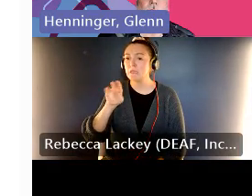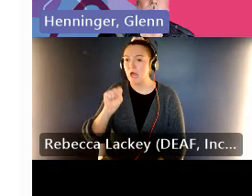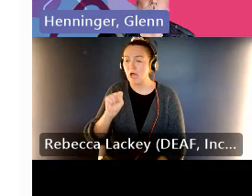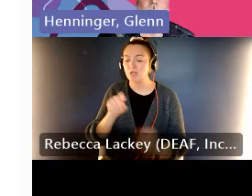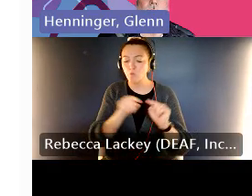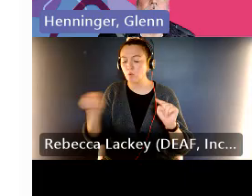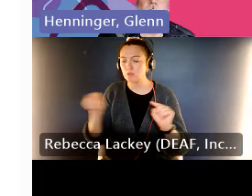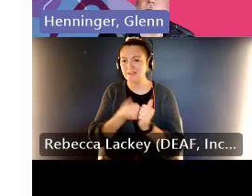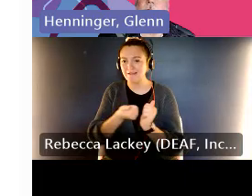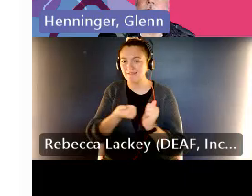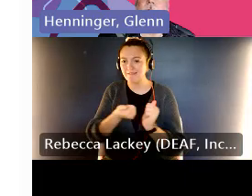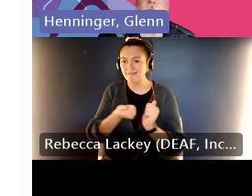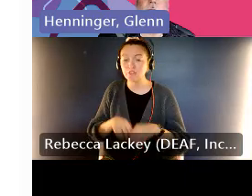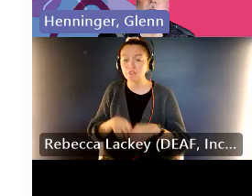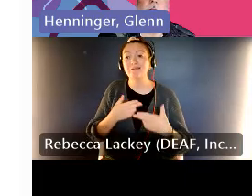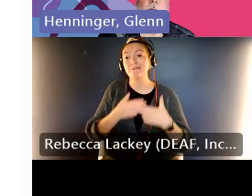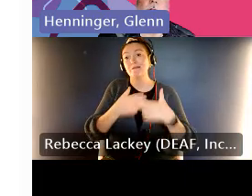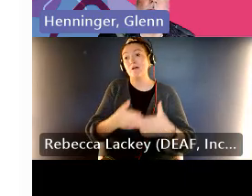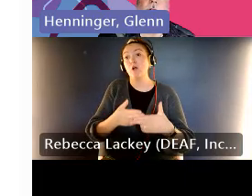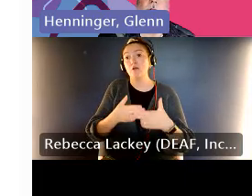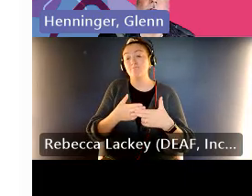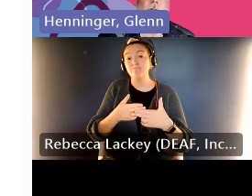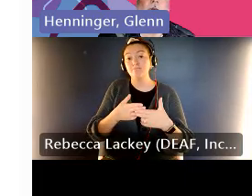We, we call them, sometimes we call them bulb outs.